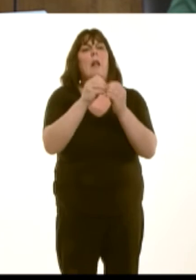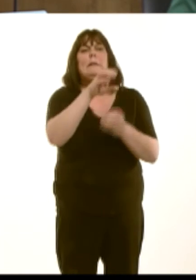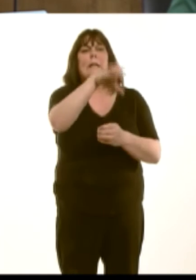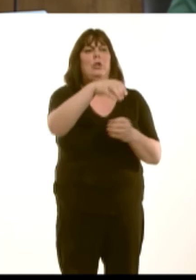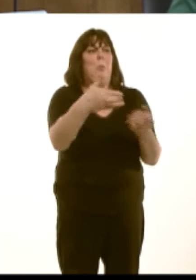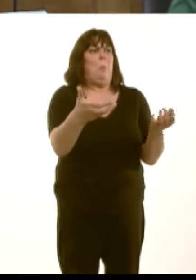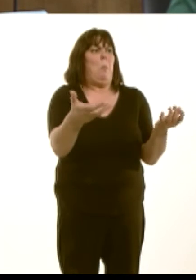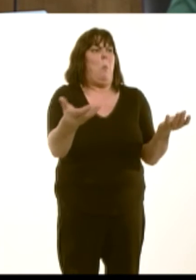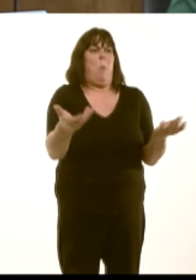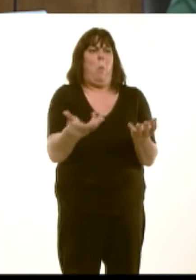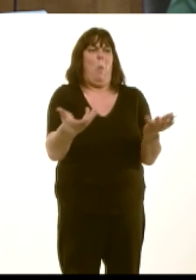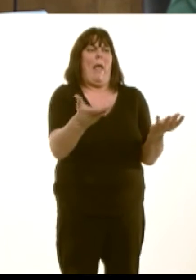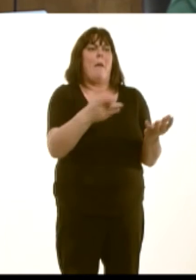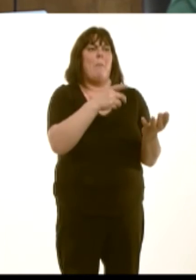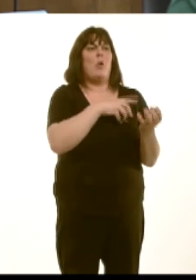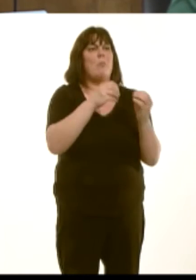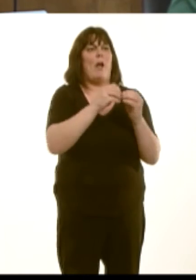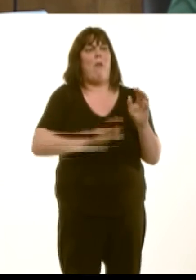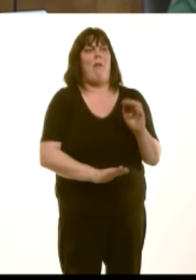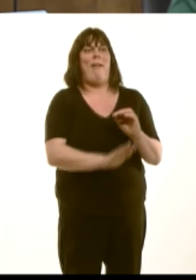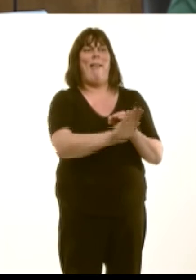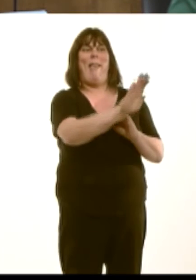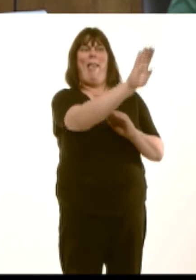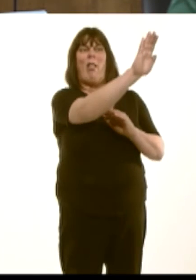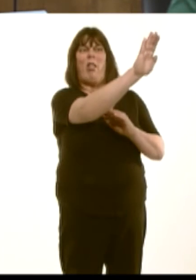fact that Brackla is mainly on a hill, and it would be at one side of a hill, and where